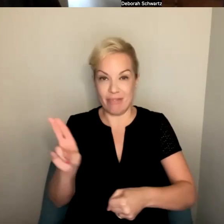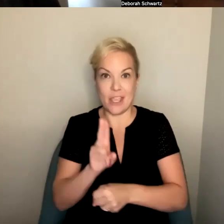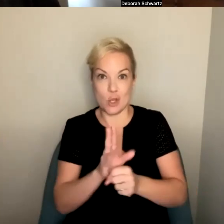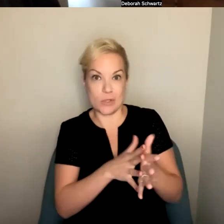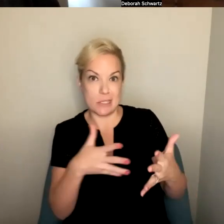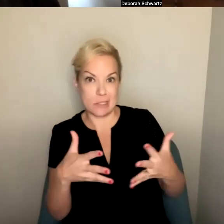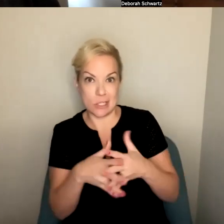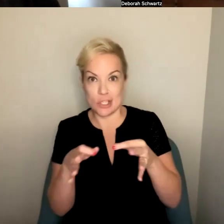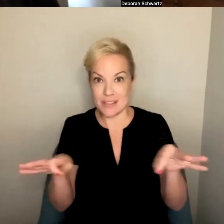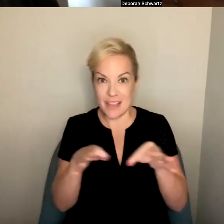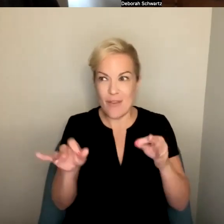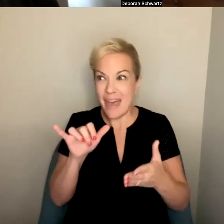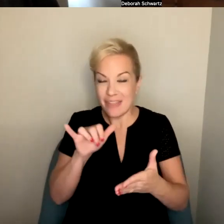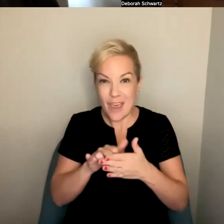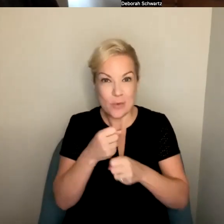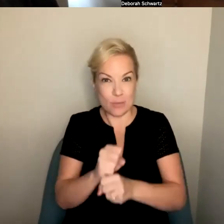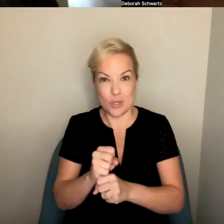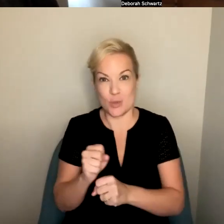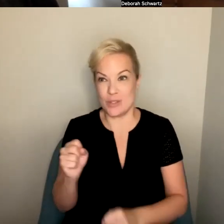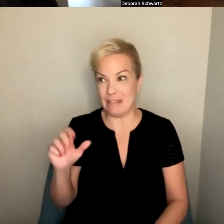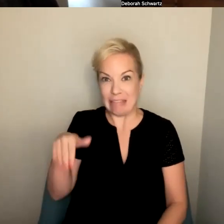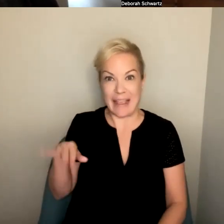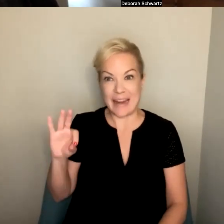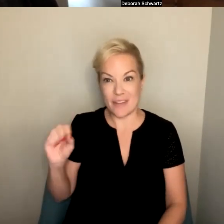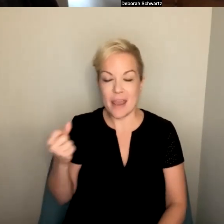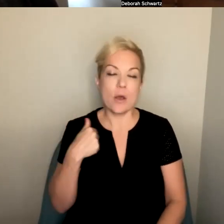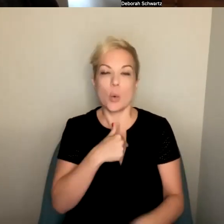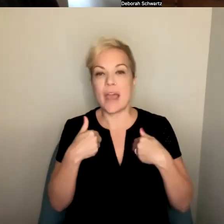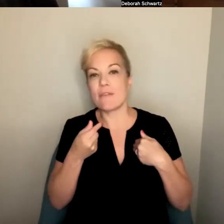away from, we have Reservation Dogs and Rutherford Falls and a couple other shows that are are really